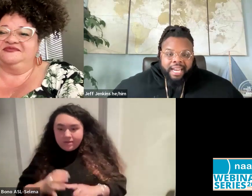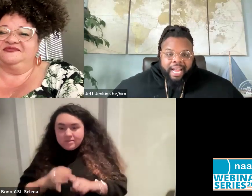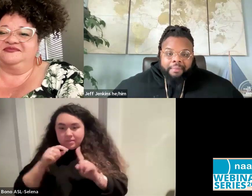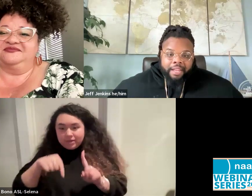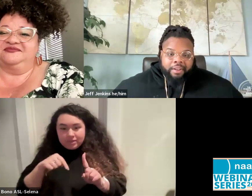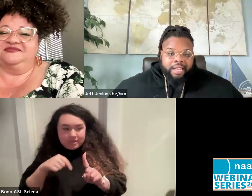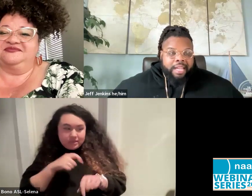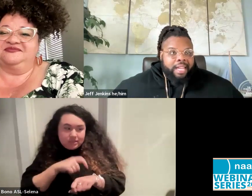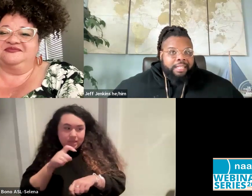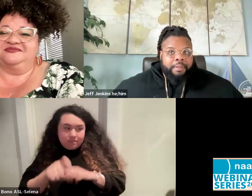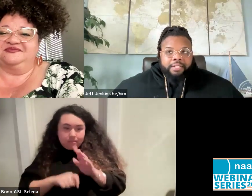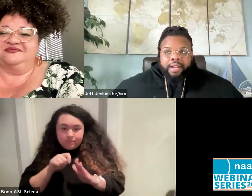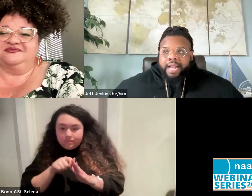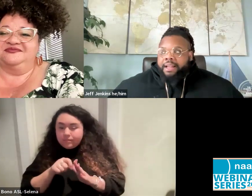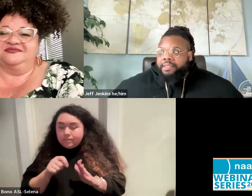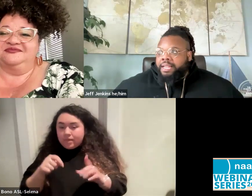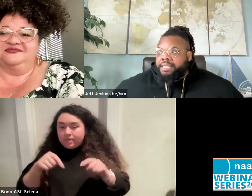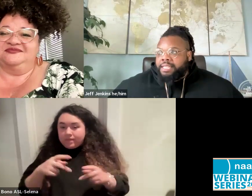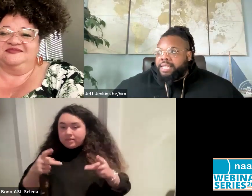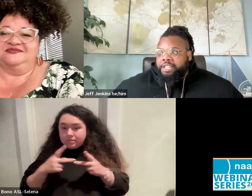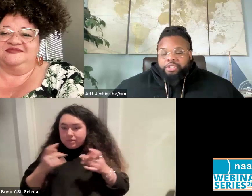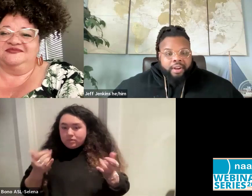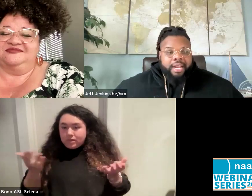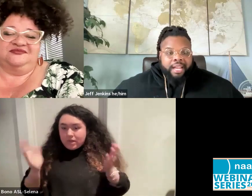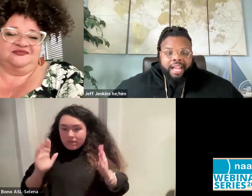but I got literally in this right now that it's just like straight